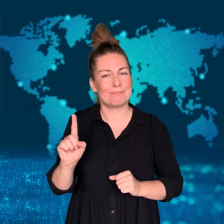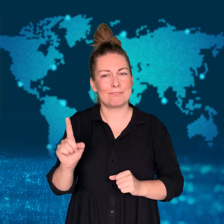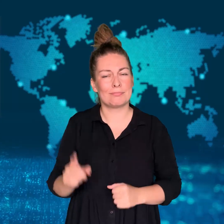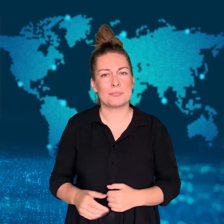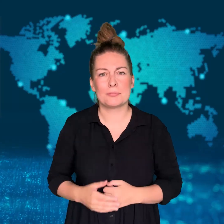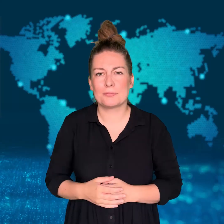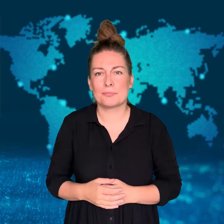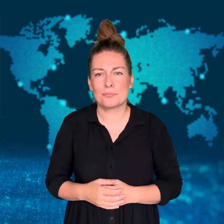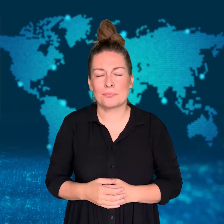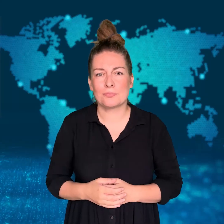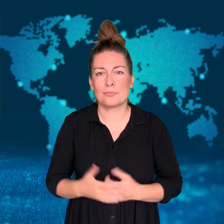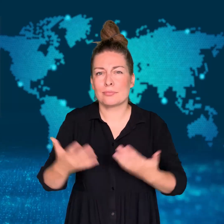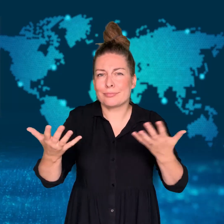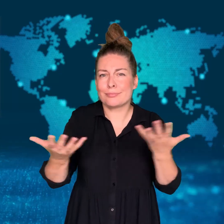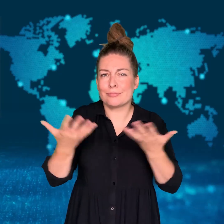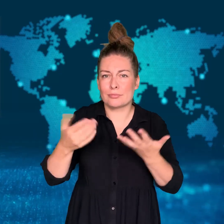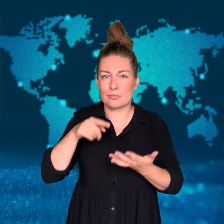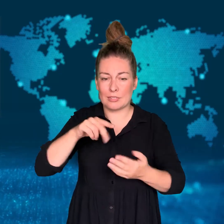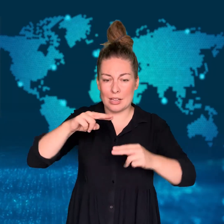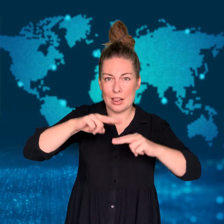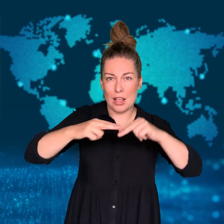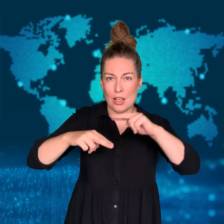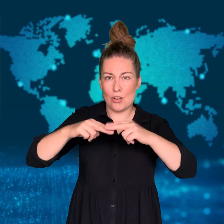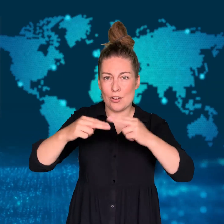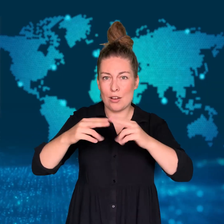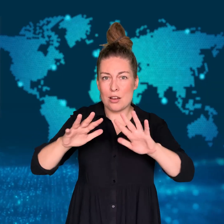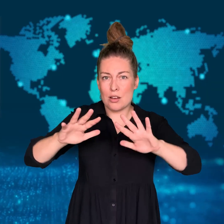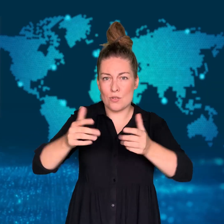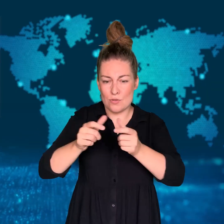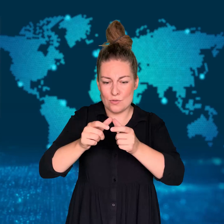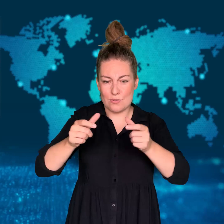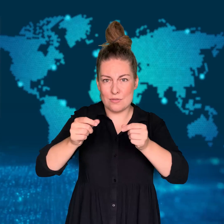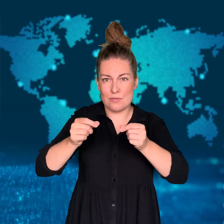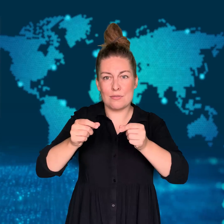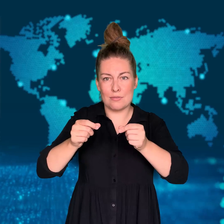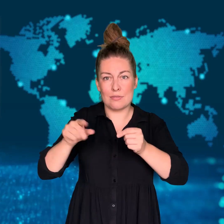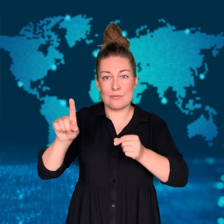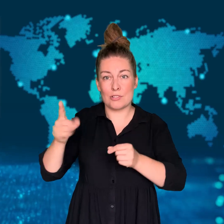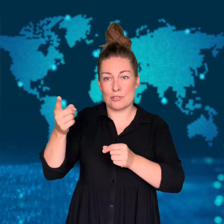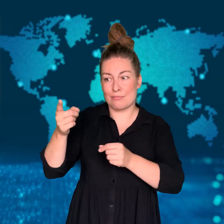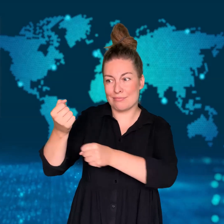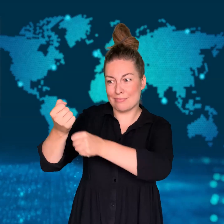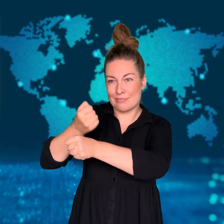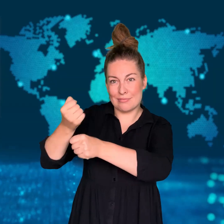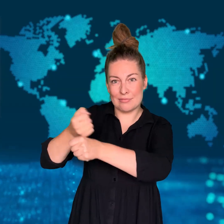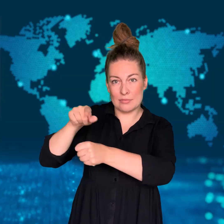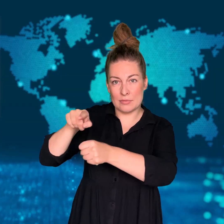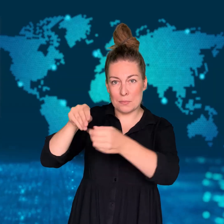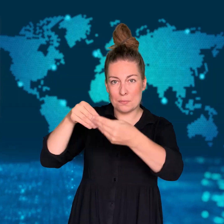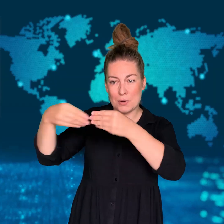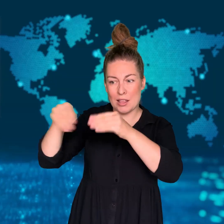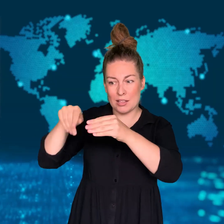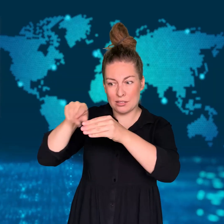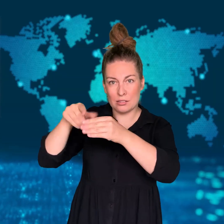Other materials had not been durable enough.